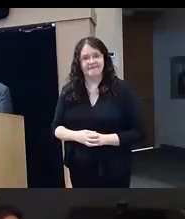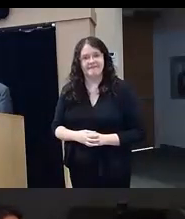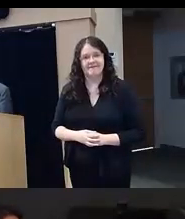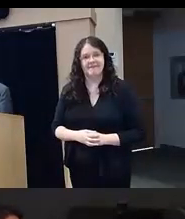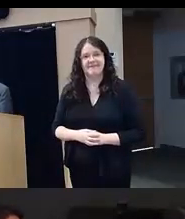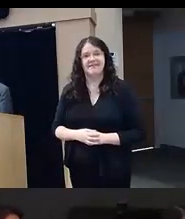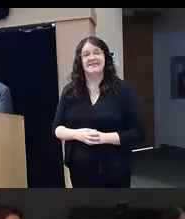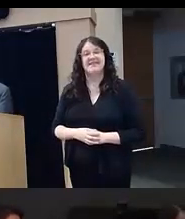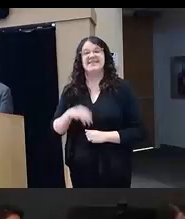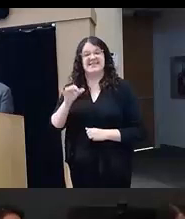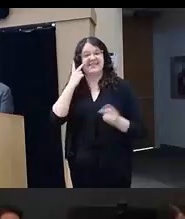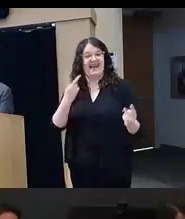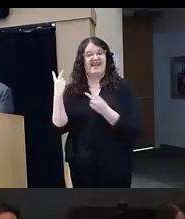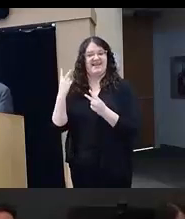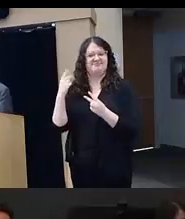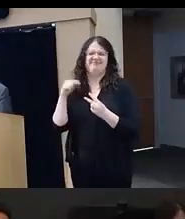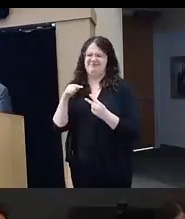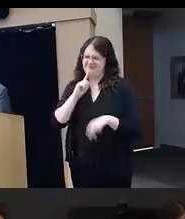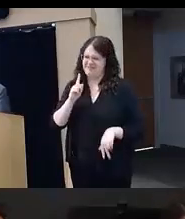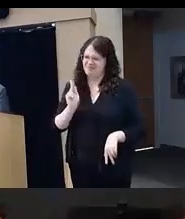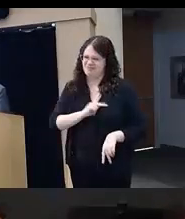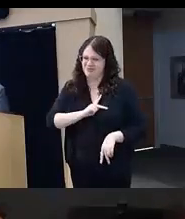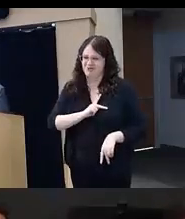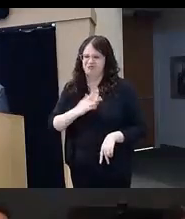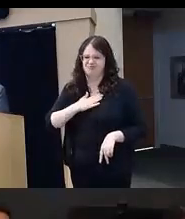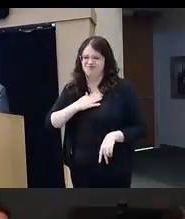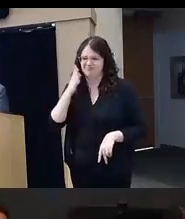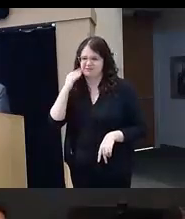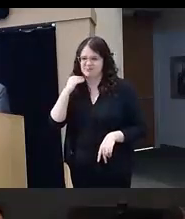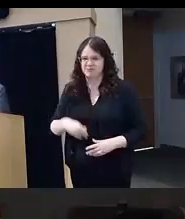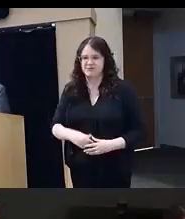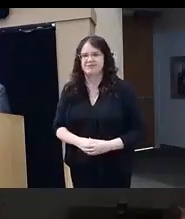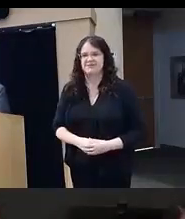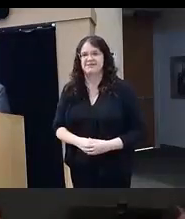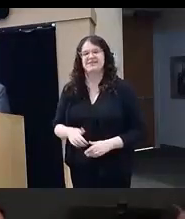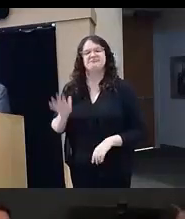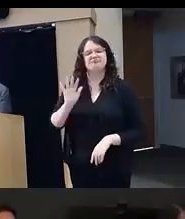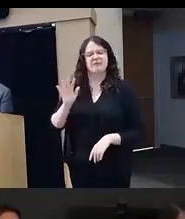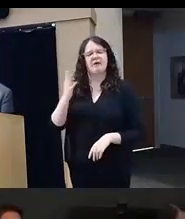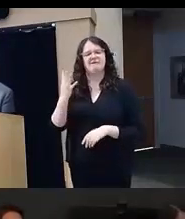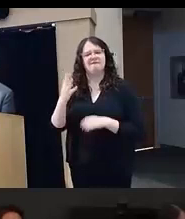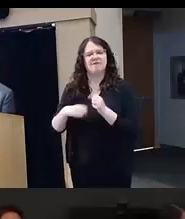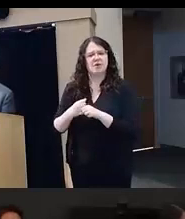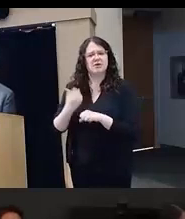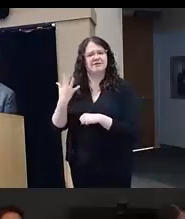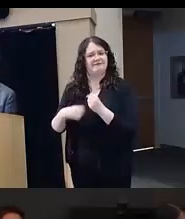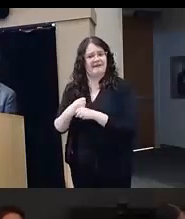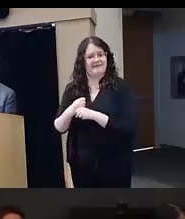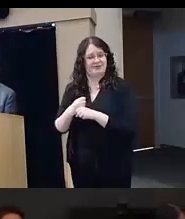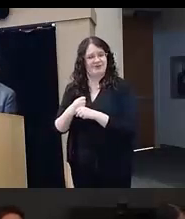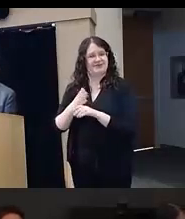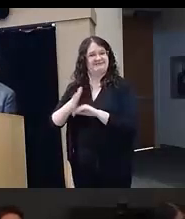something personal it was about actually around four or five years after my family immigrated to